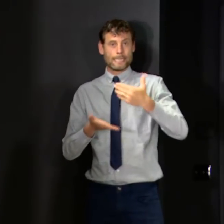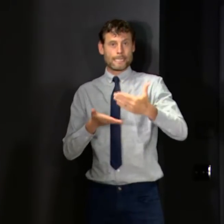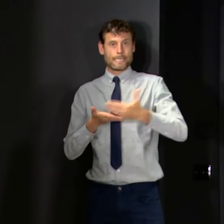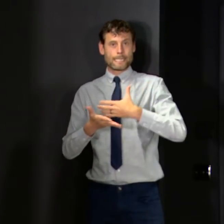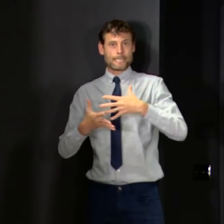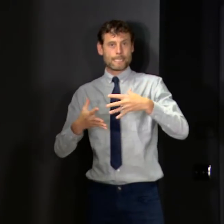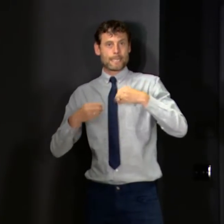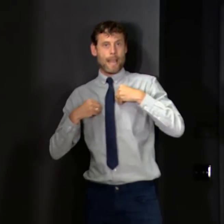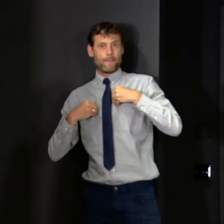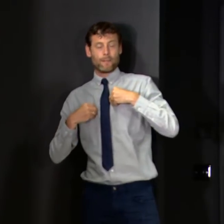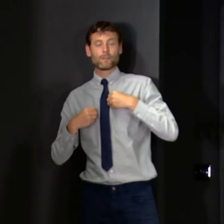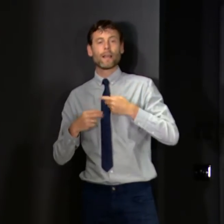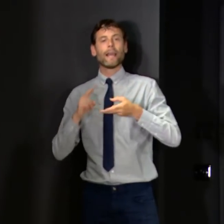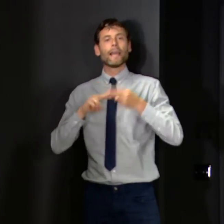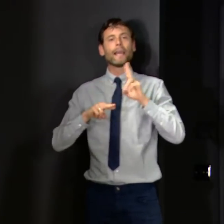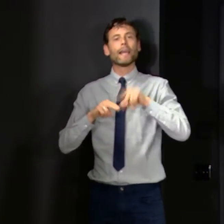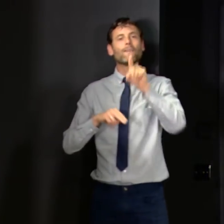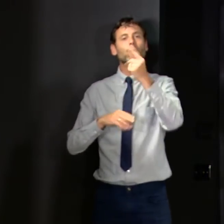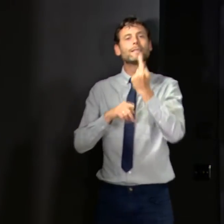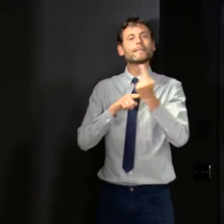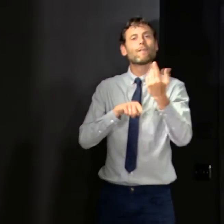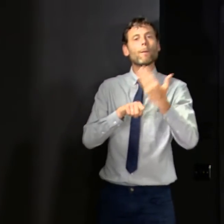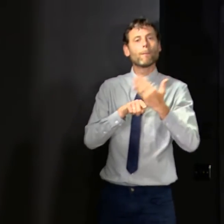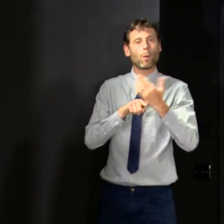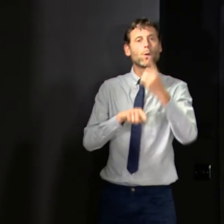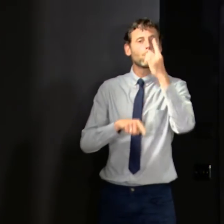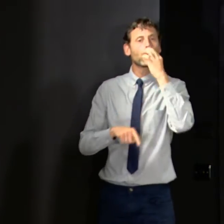until October, that will help support those in that area. The Scottish Government have